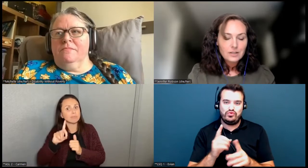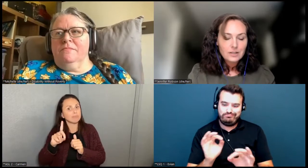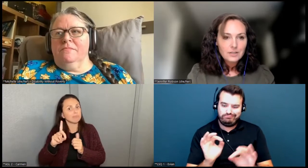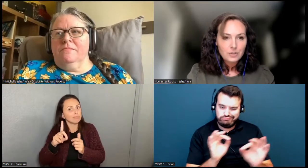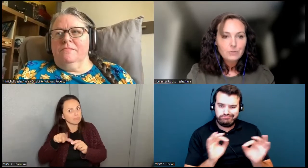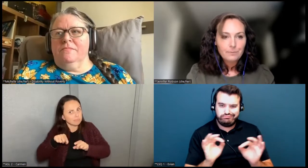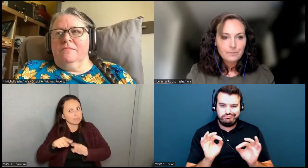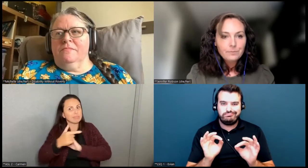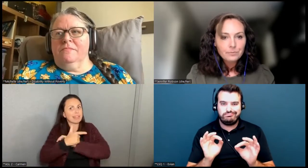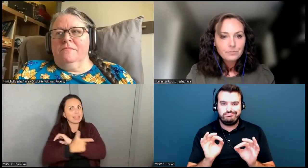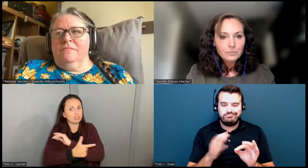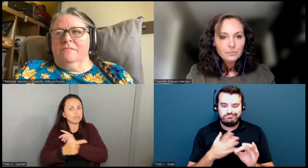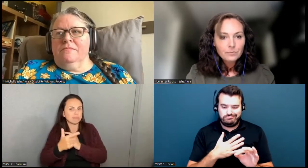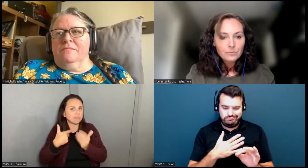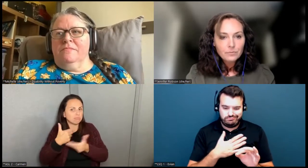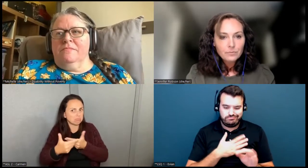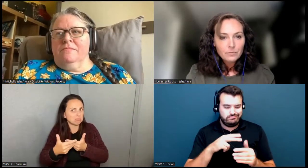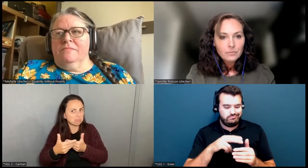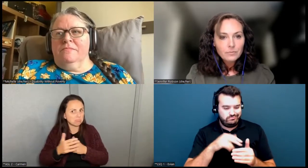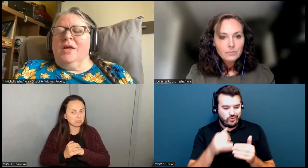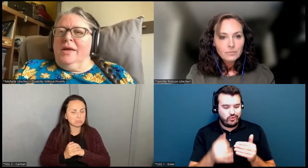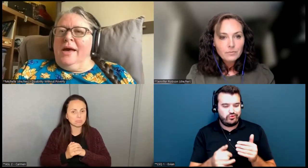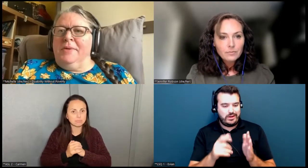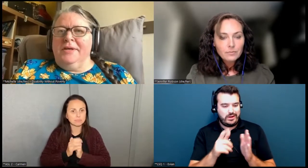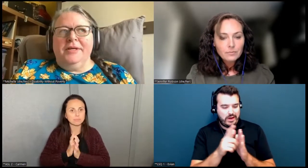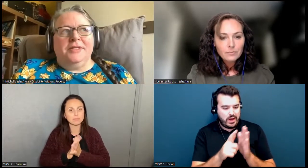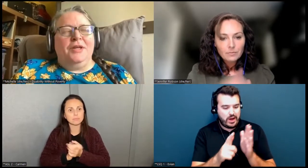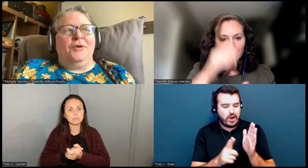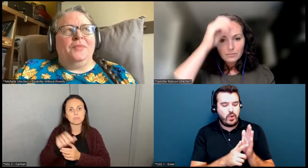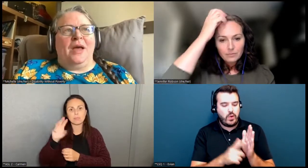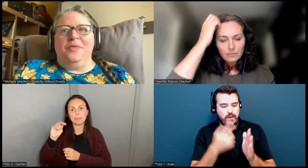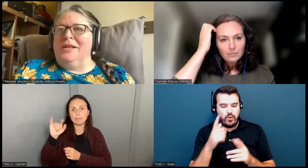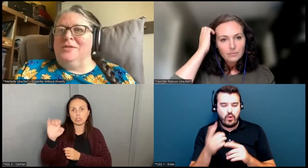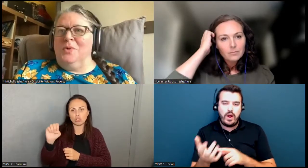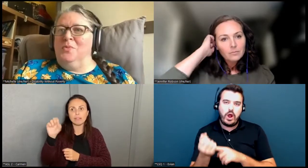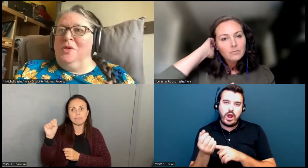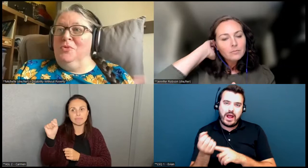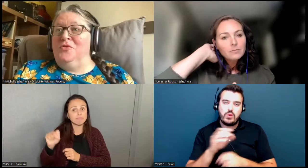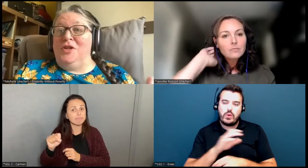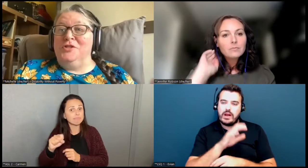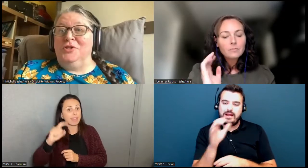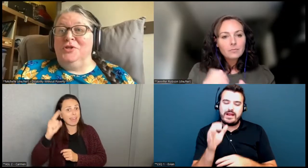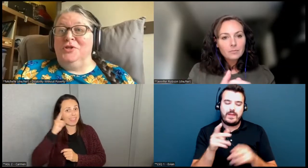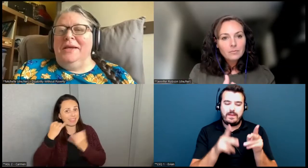LEGISLATIVE STAGE. YES, BECAUSE WHEN WE WILL MOVE ON TO NOW.